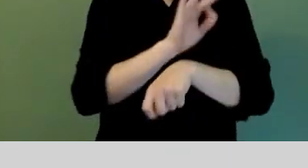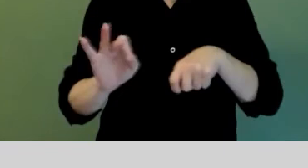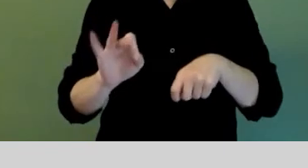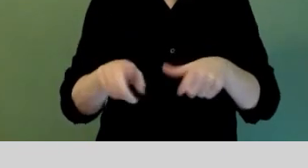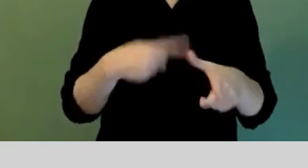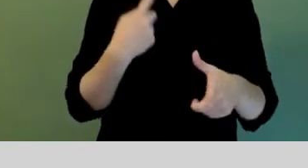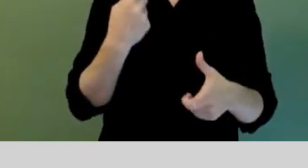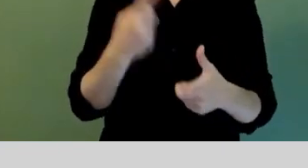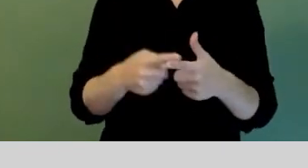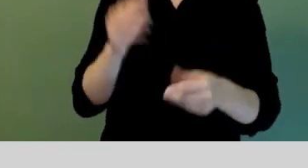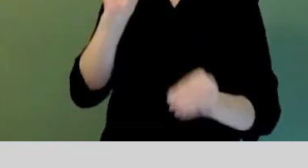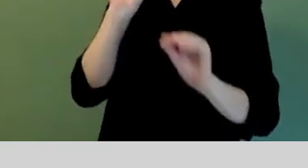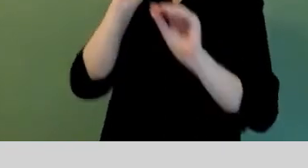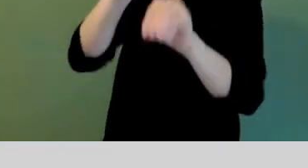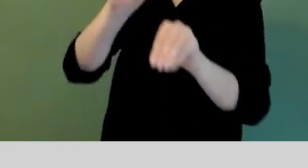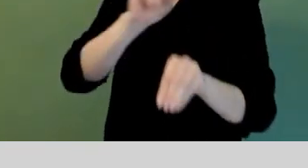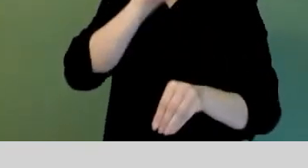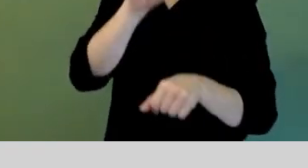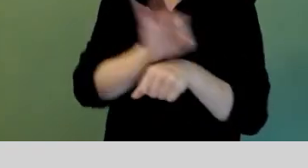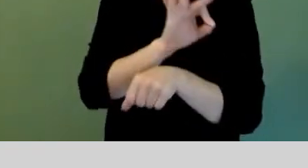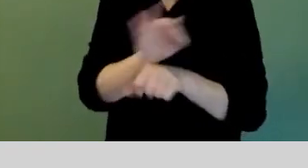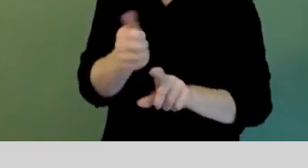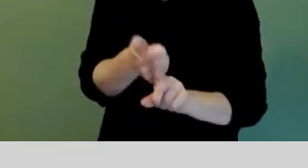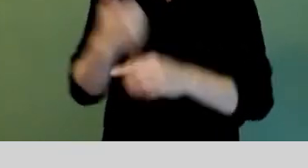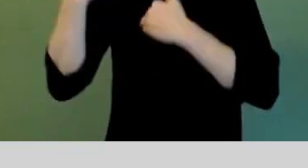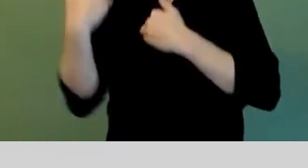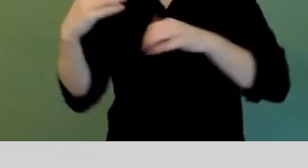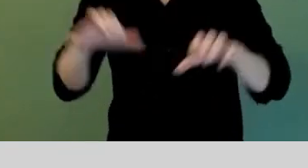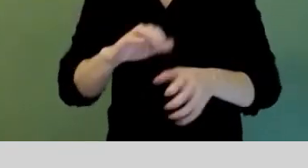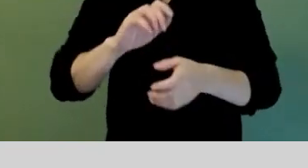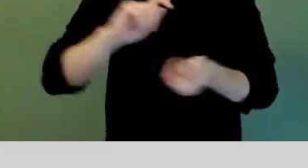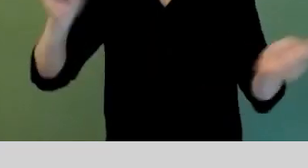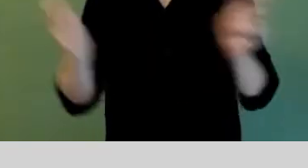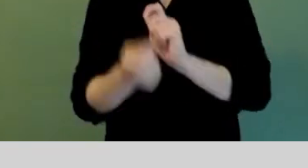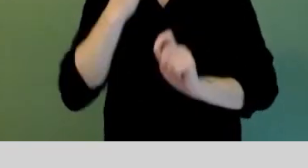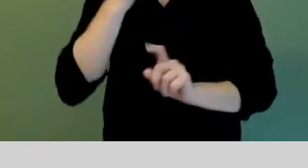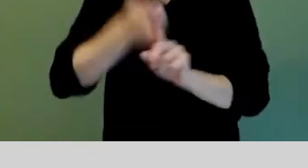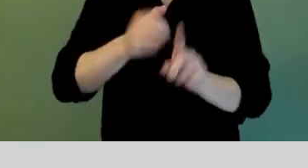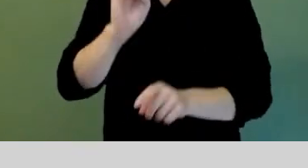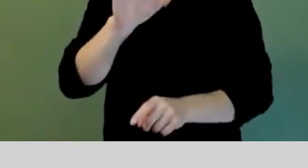as the thing that does the transform on each elements. And you use it like this.